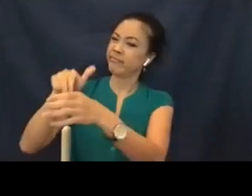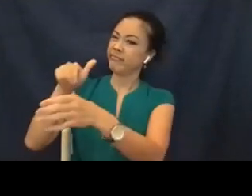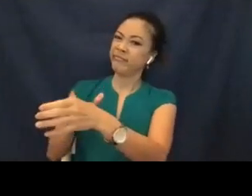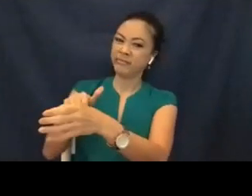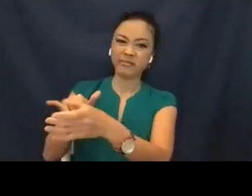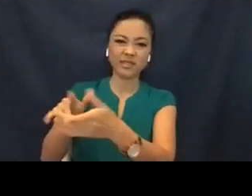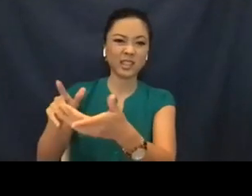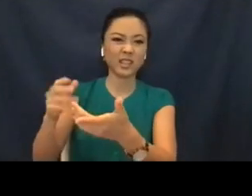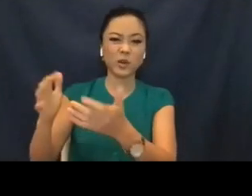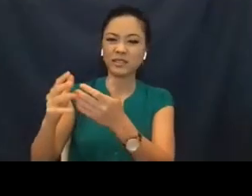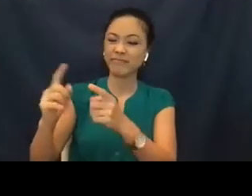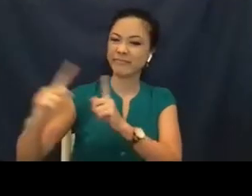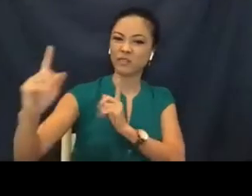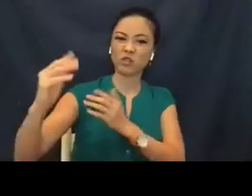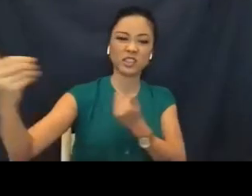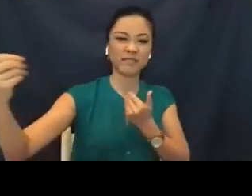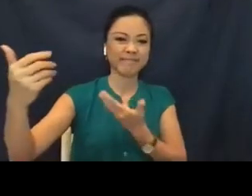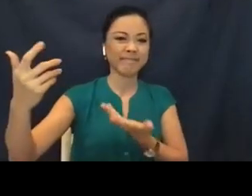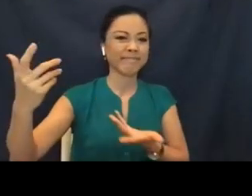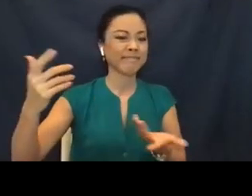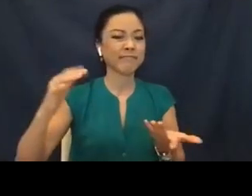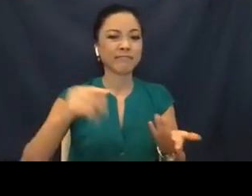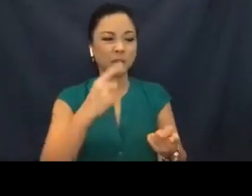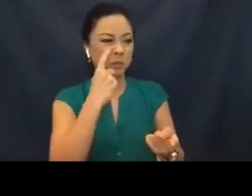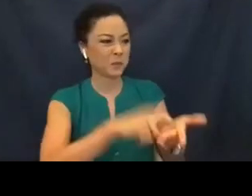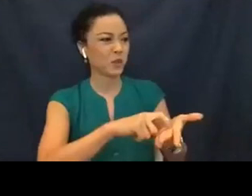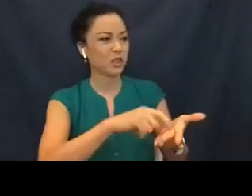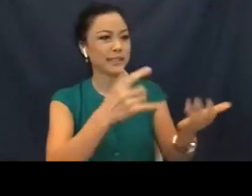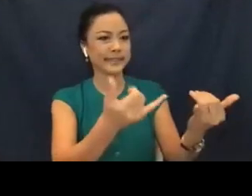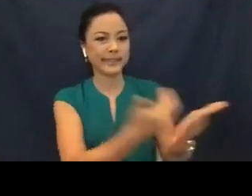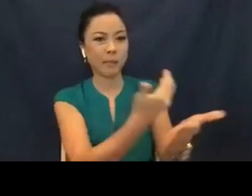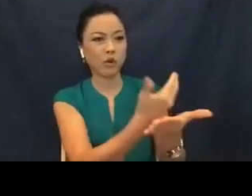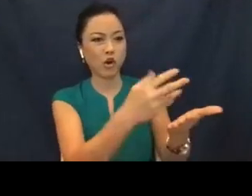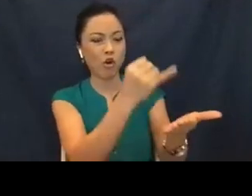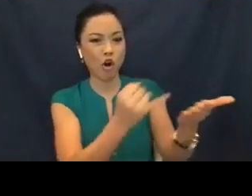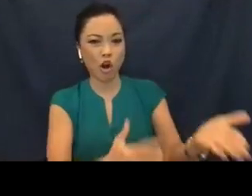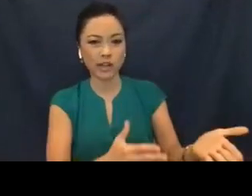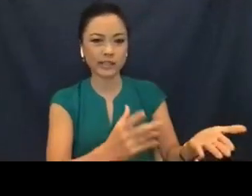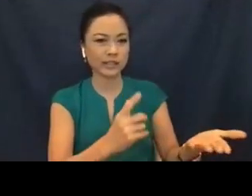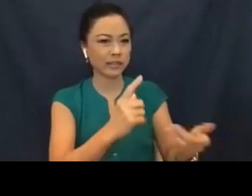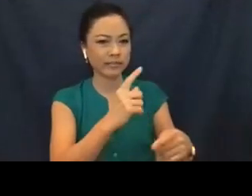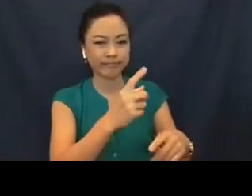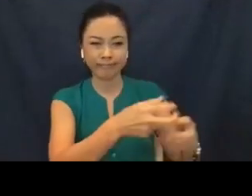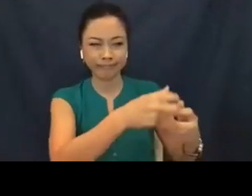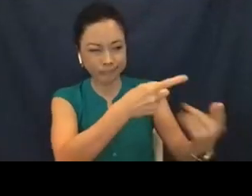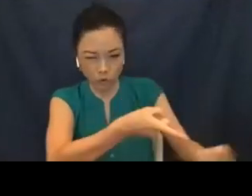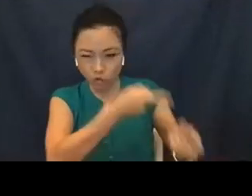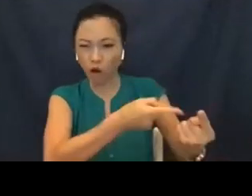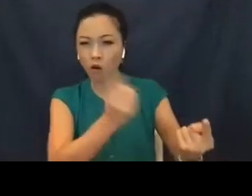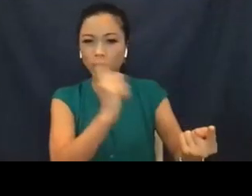or it is hard for them to tour. Figuring out support mechanisms for artists in that